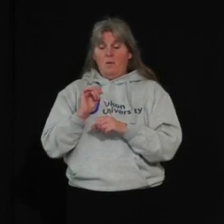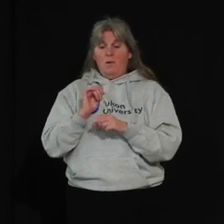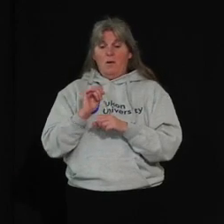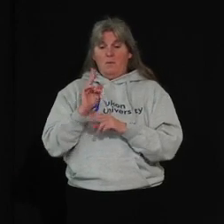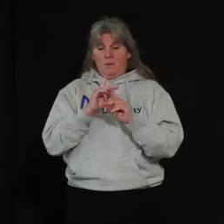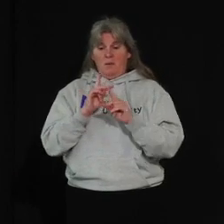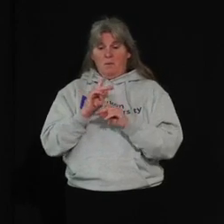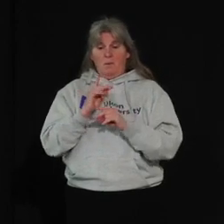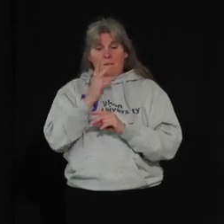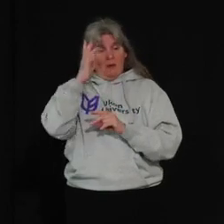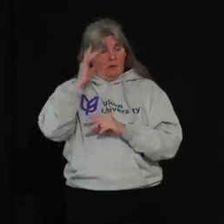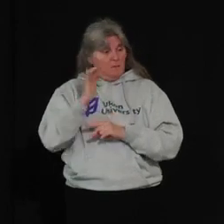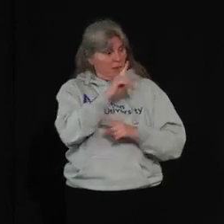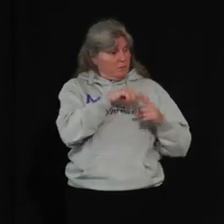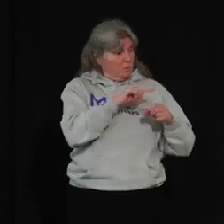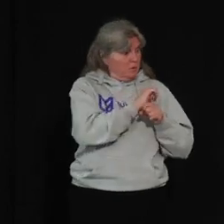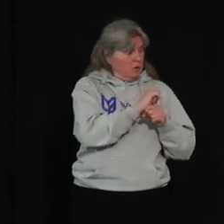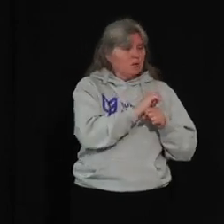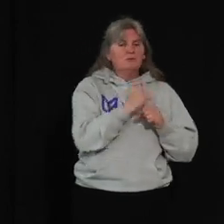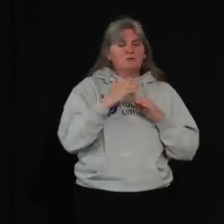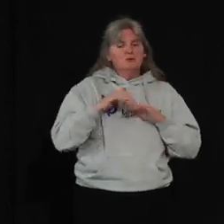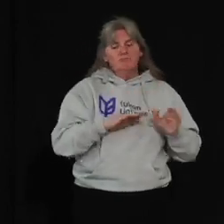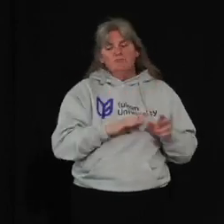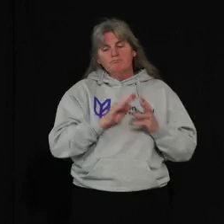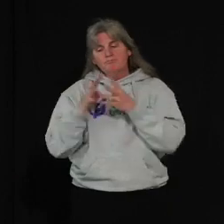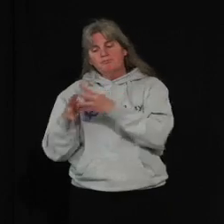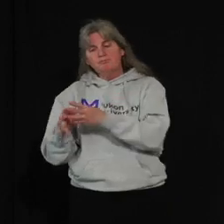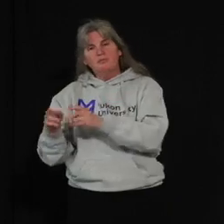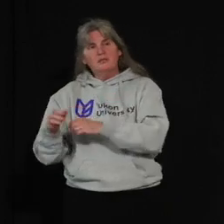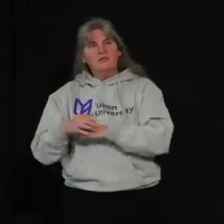are able to get back to work.